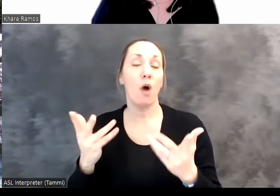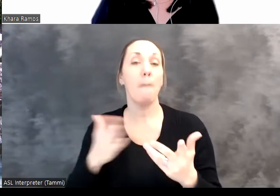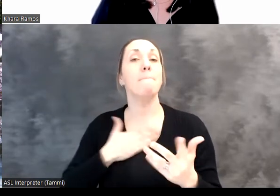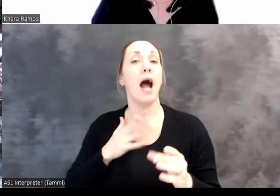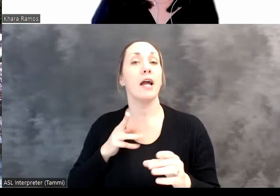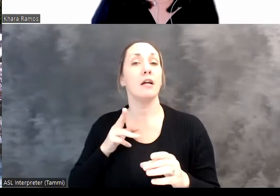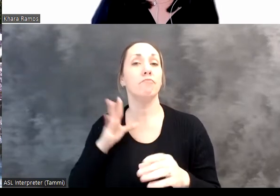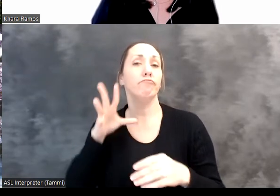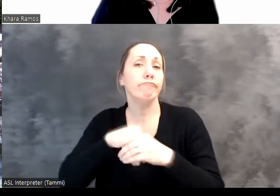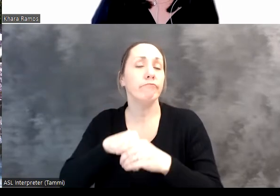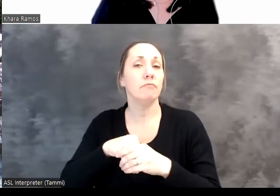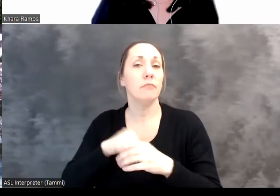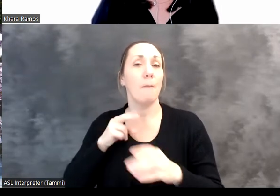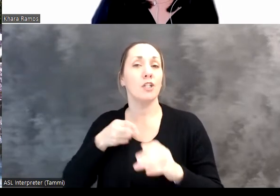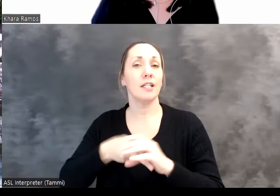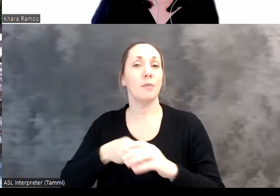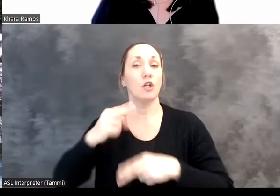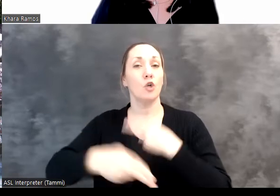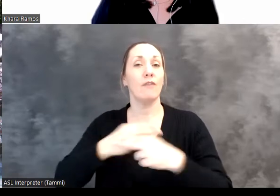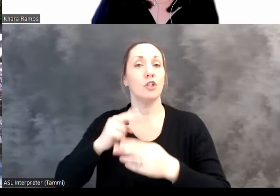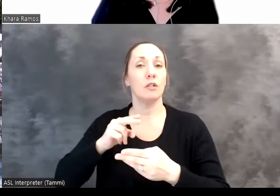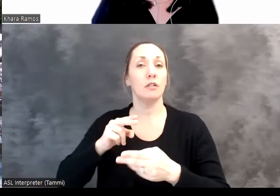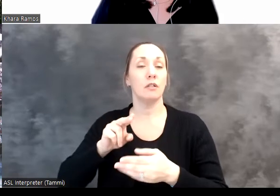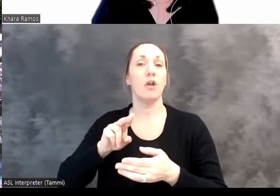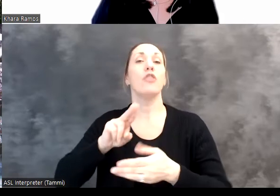claim to fame was -- and